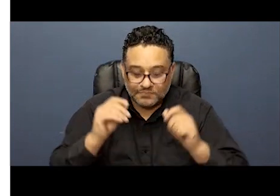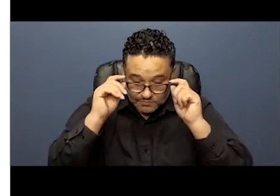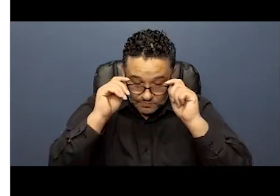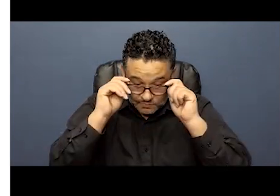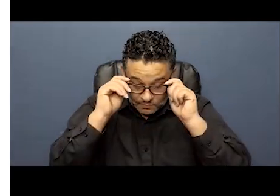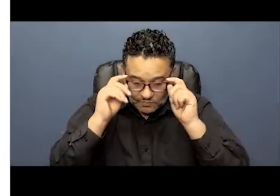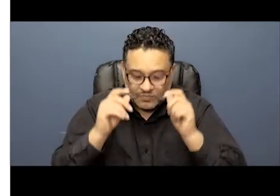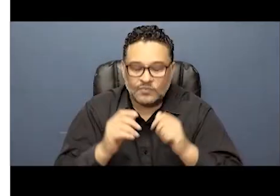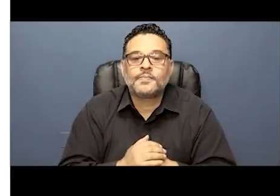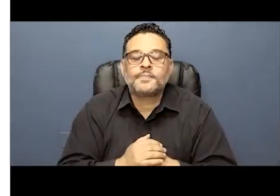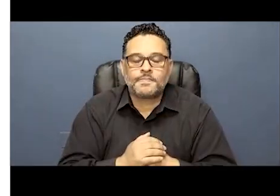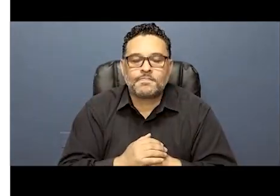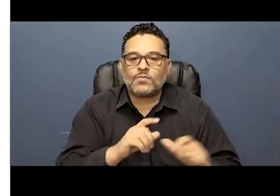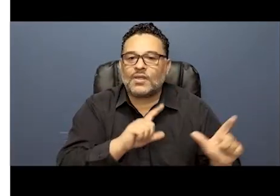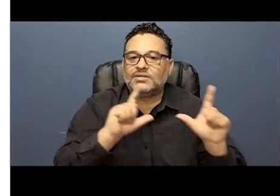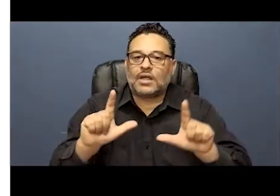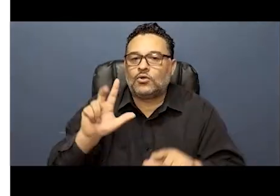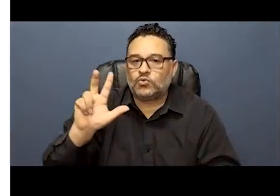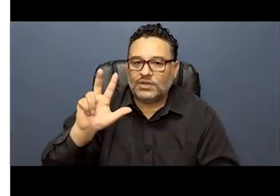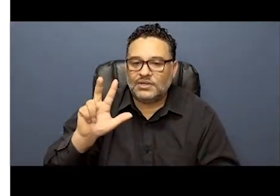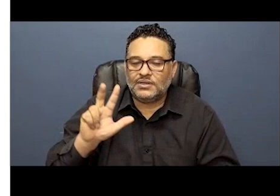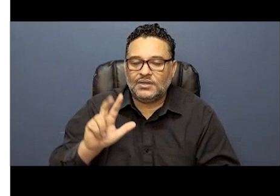Slide 3, Foundations.